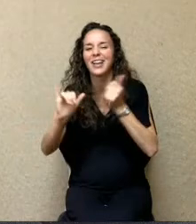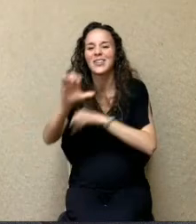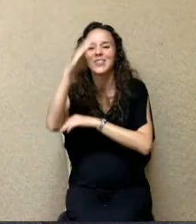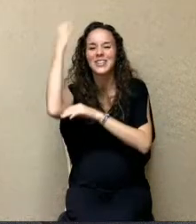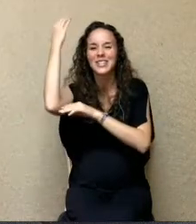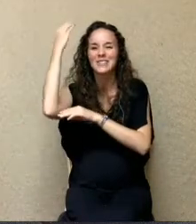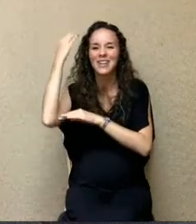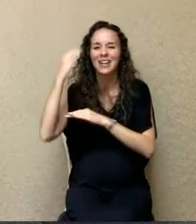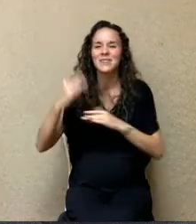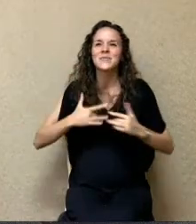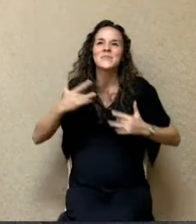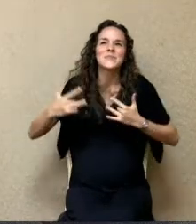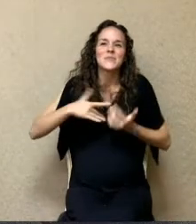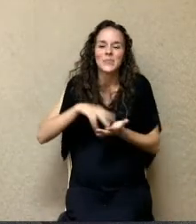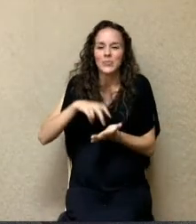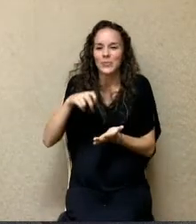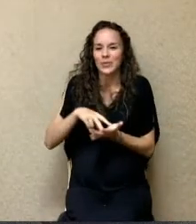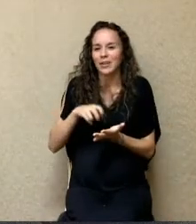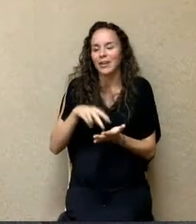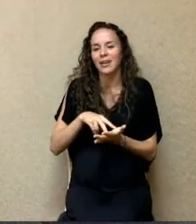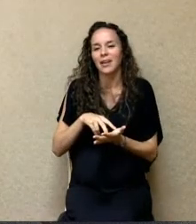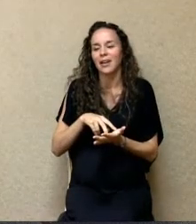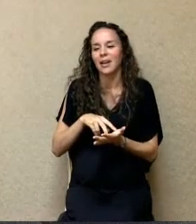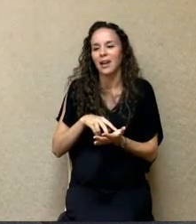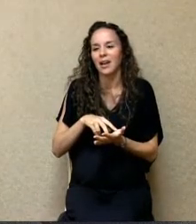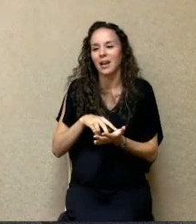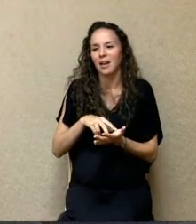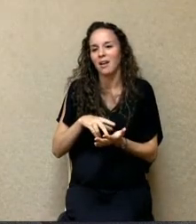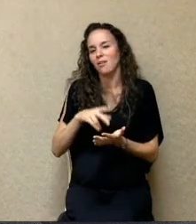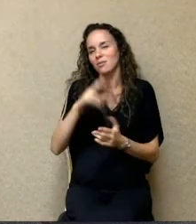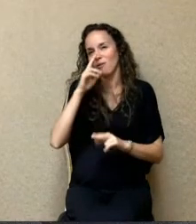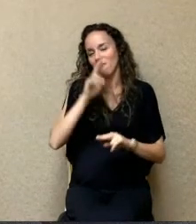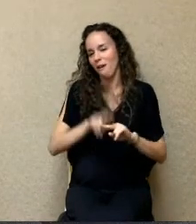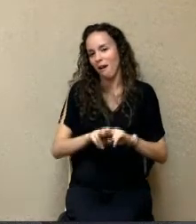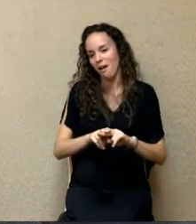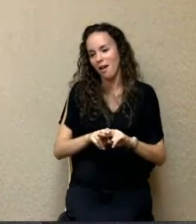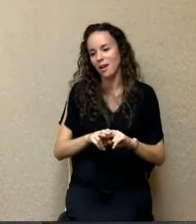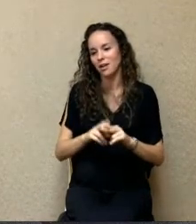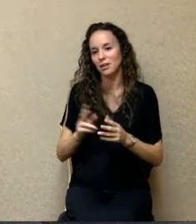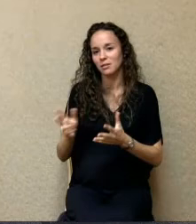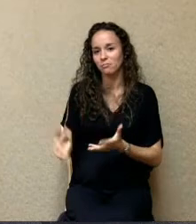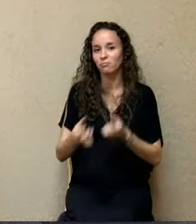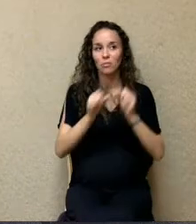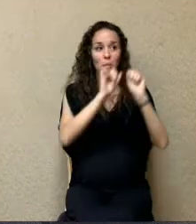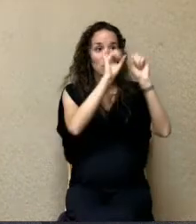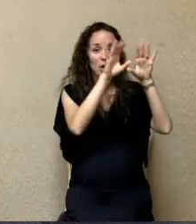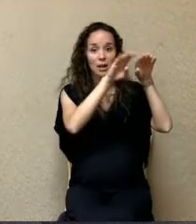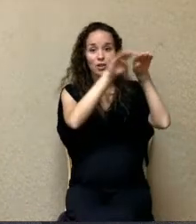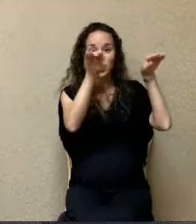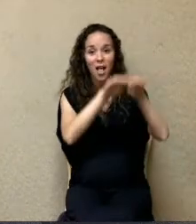It was amazing, just going and unpacking everything, bringing it, putting it on shelves.